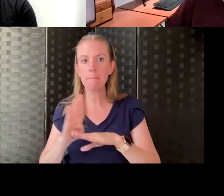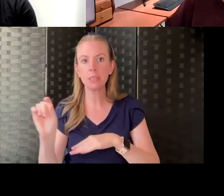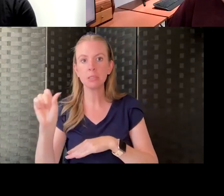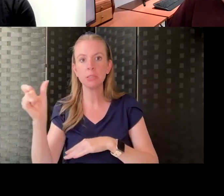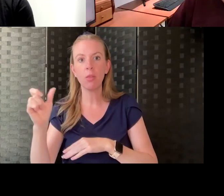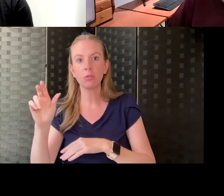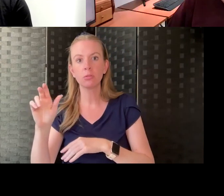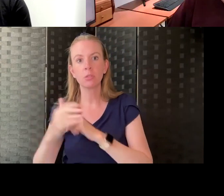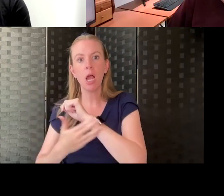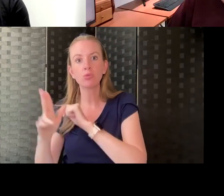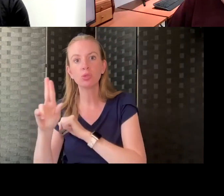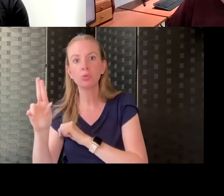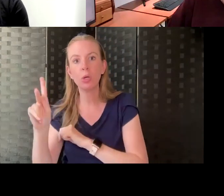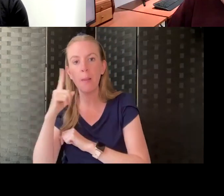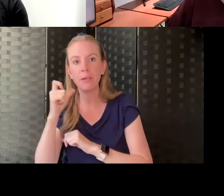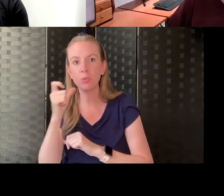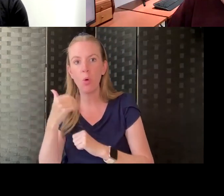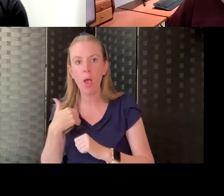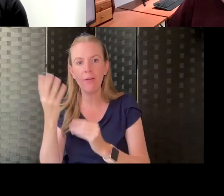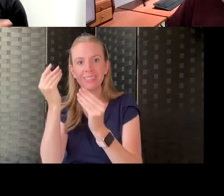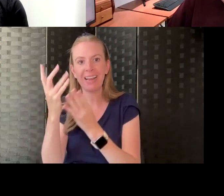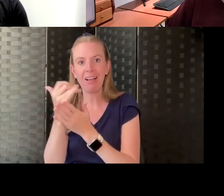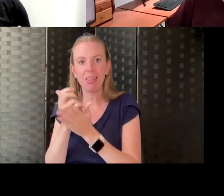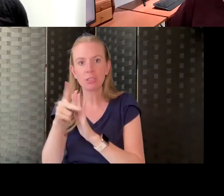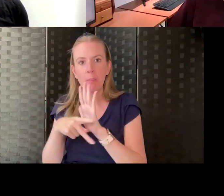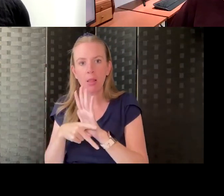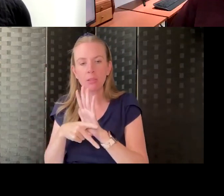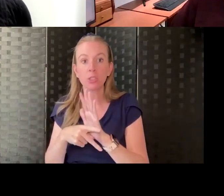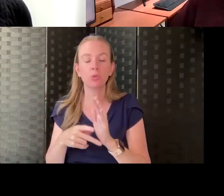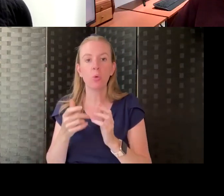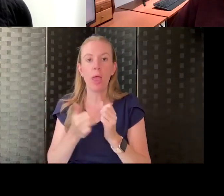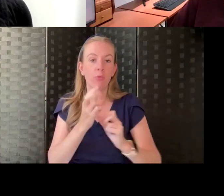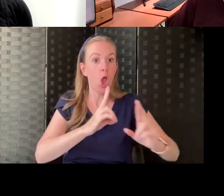don't have these data collection policies than everybody was scrambling to get it in place.